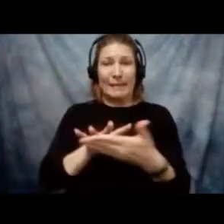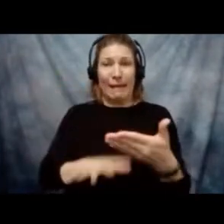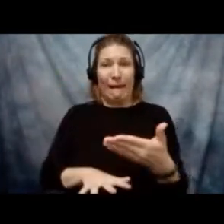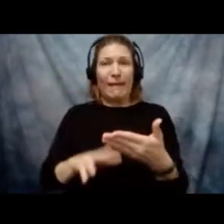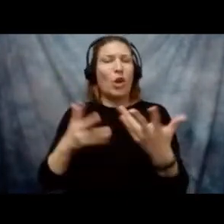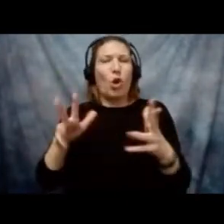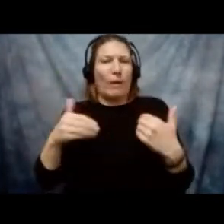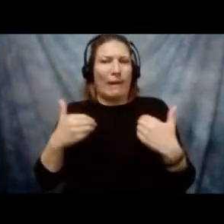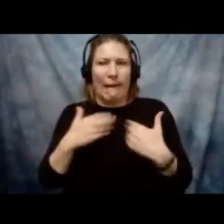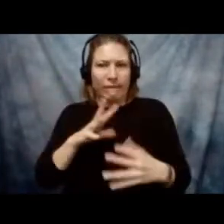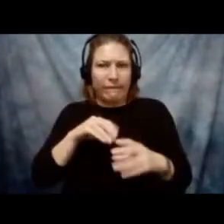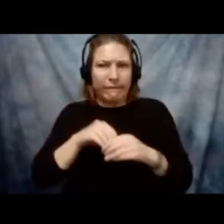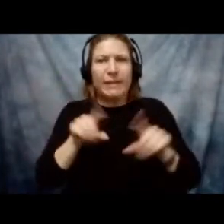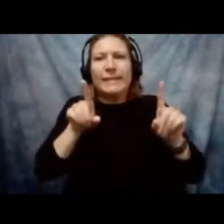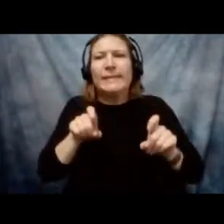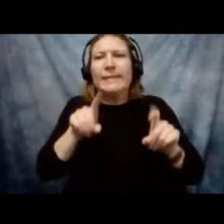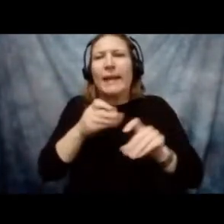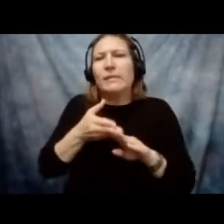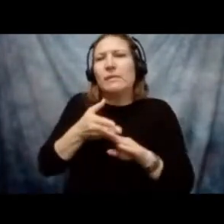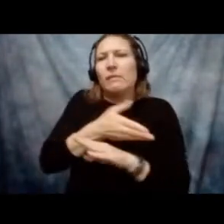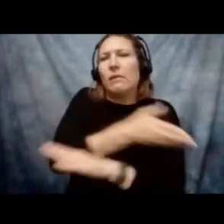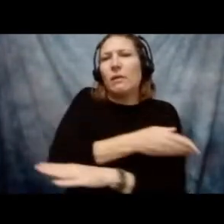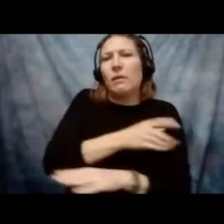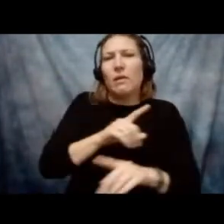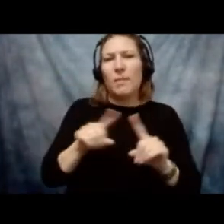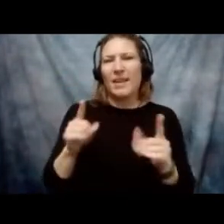early designs because all we're doing is prototyping and testing it with the